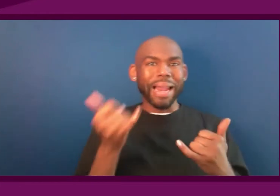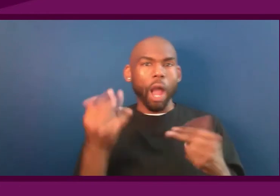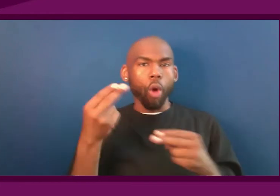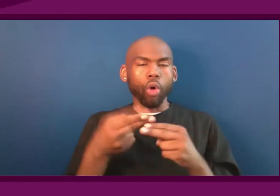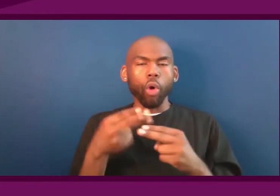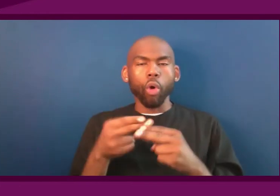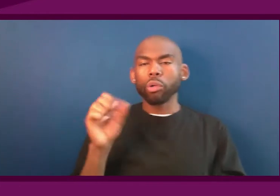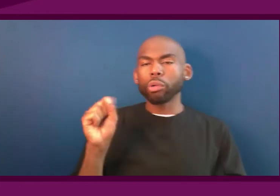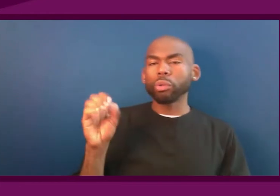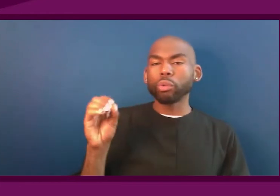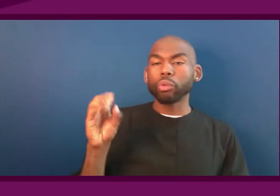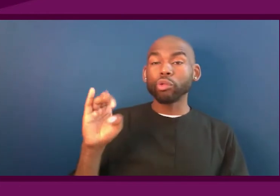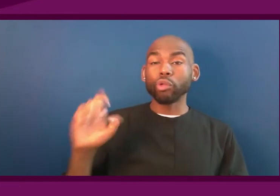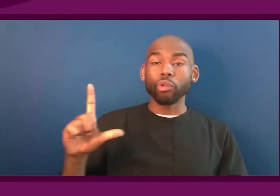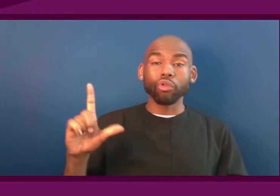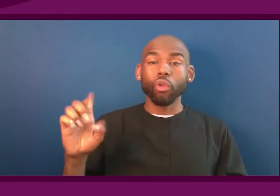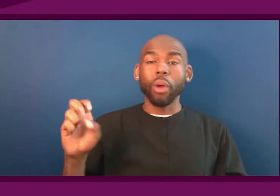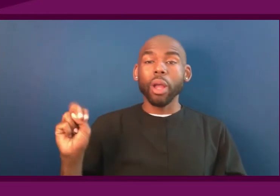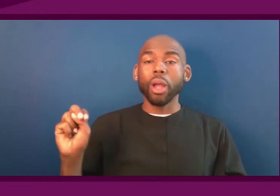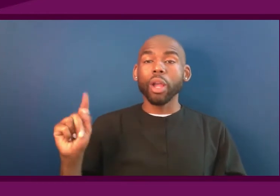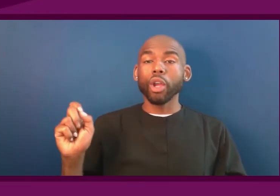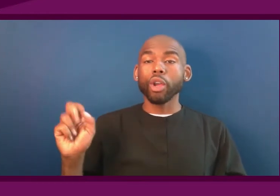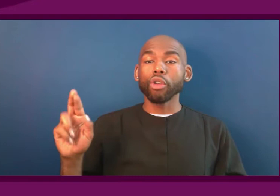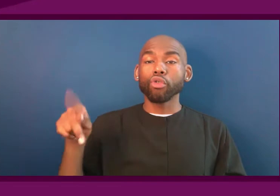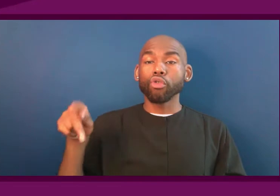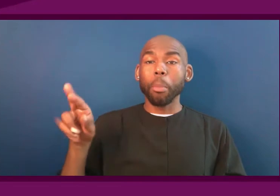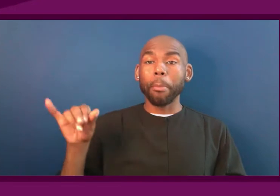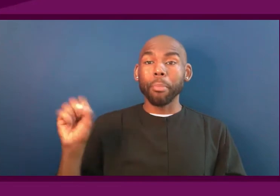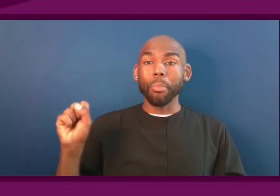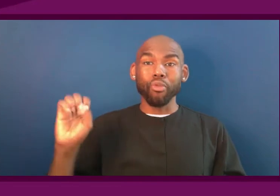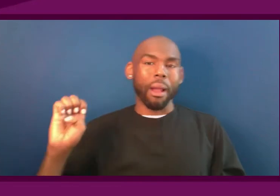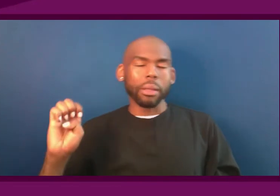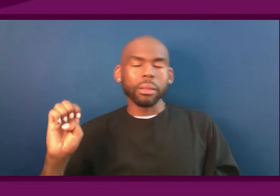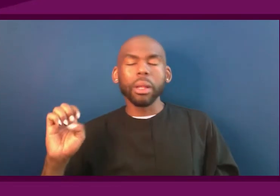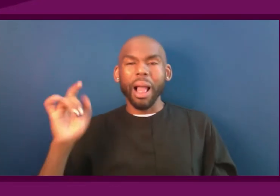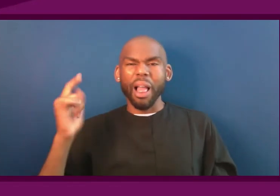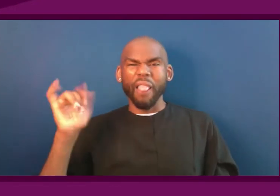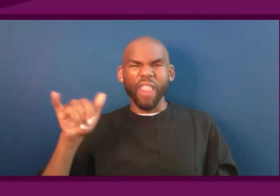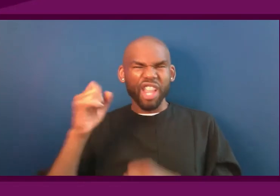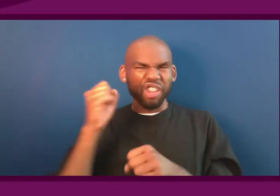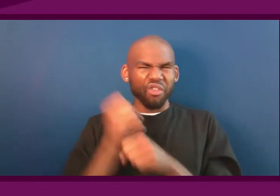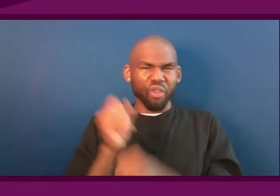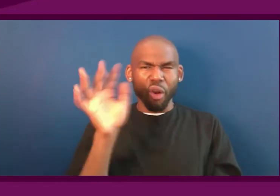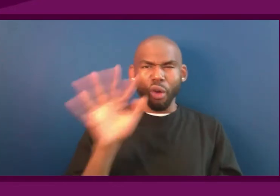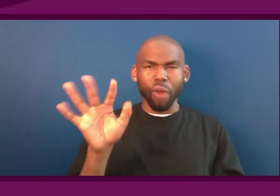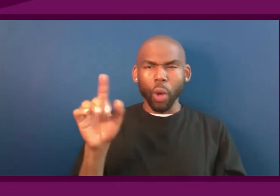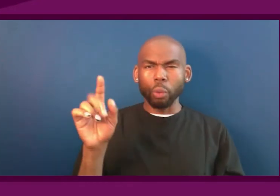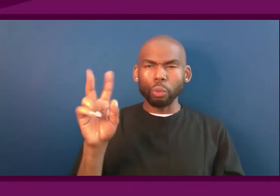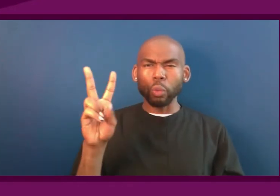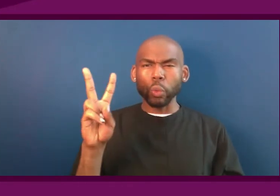our lived experiences go on to color what we end up dedicating our lives to. That is wonderful.